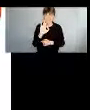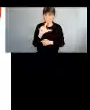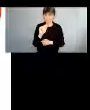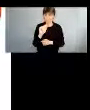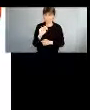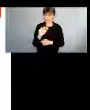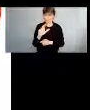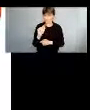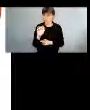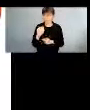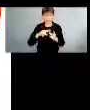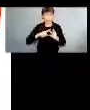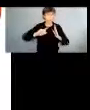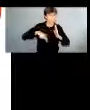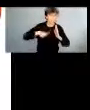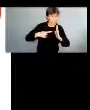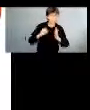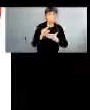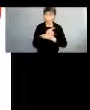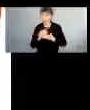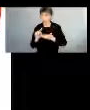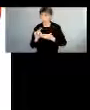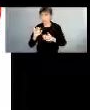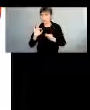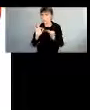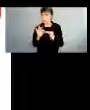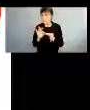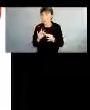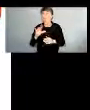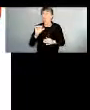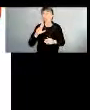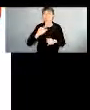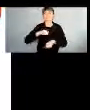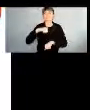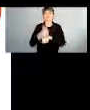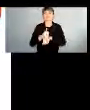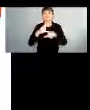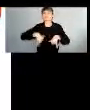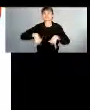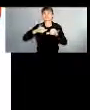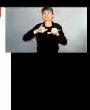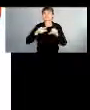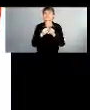a quote or if it’s based on a standard fee schedule such as CARFAC.